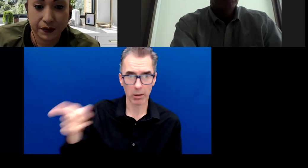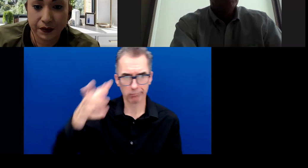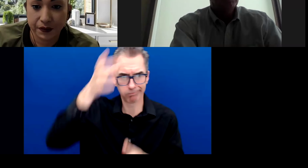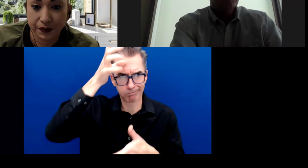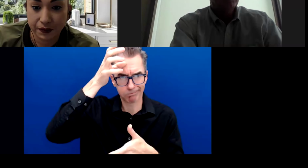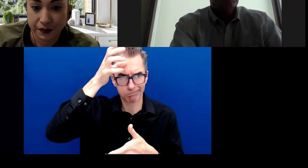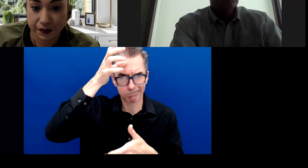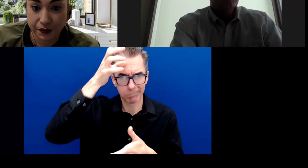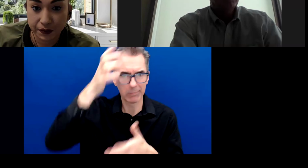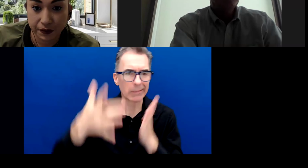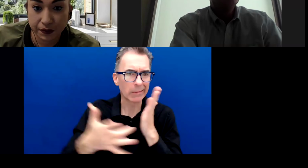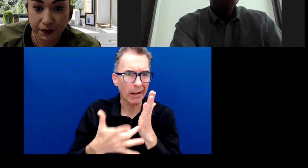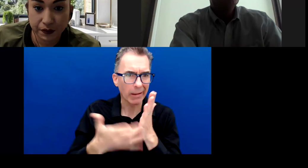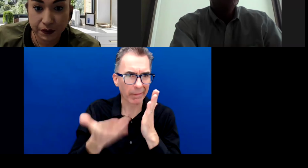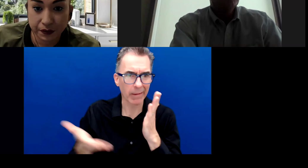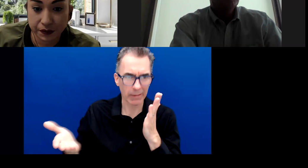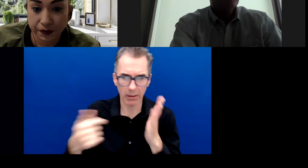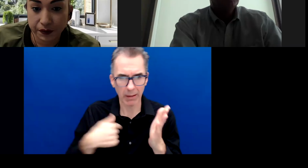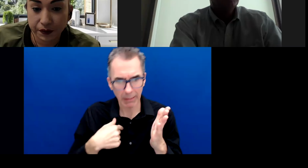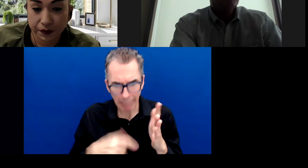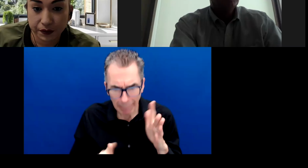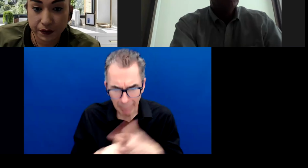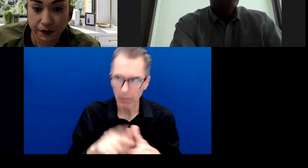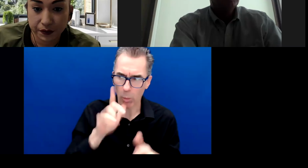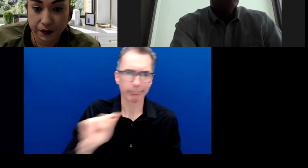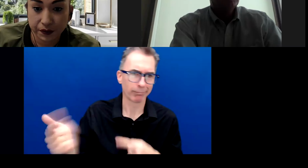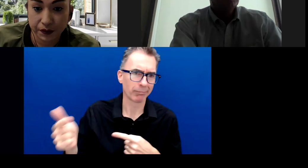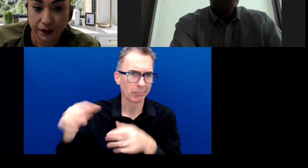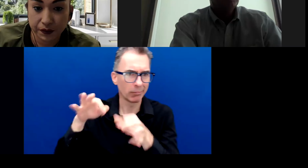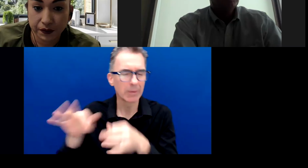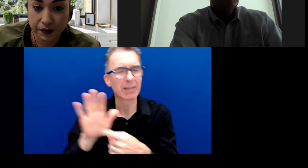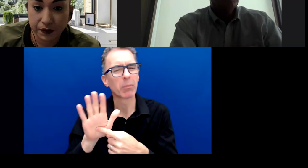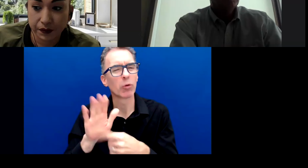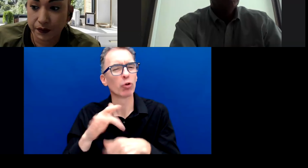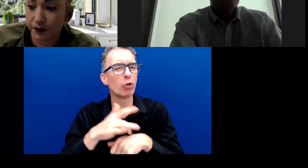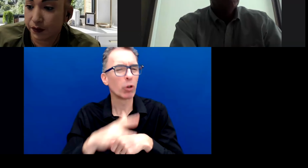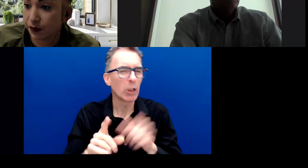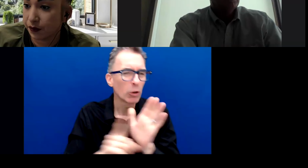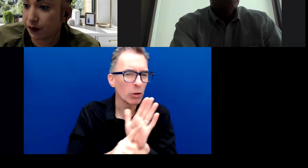the technical aspects of Early Alert, some technical questions you may have,